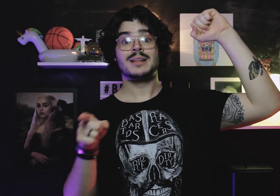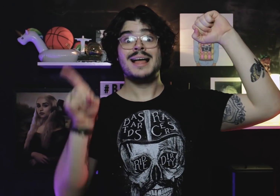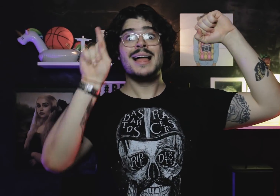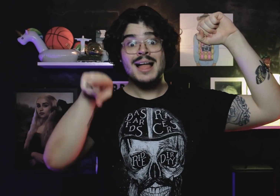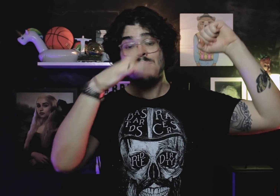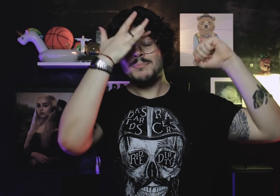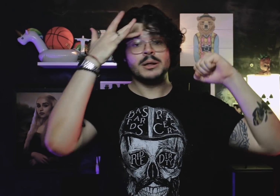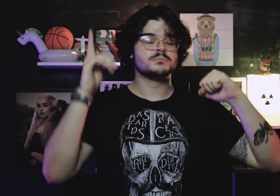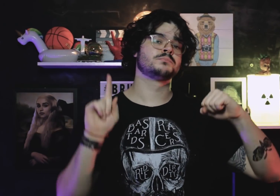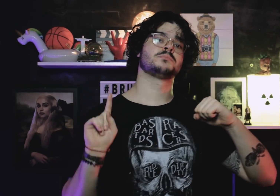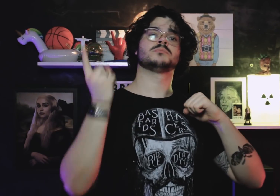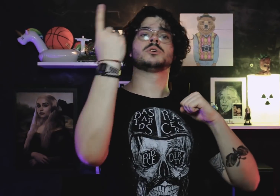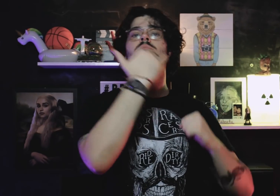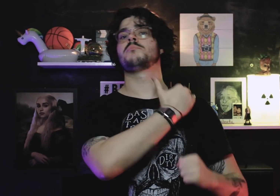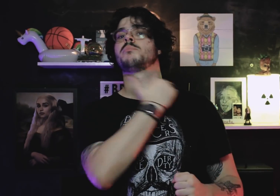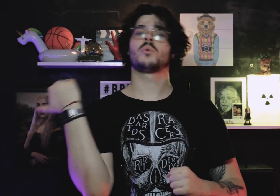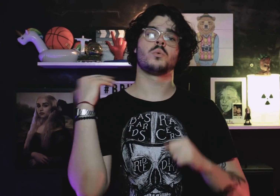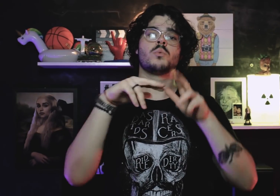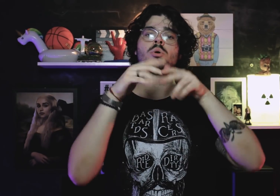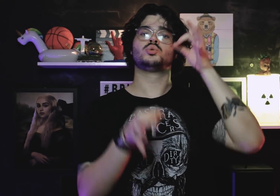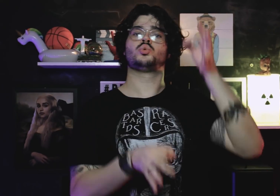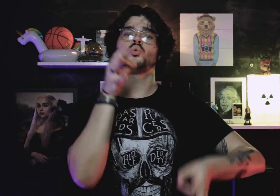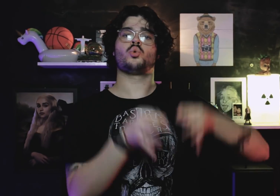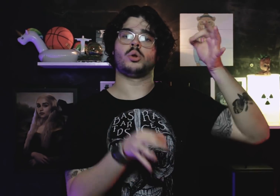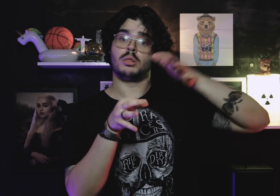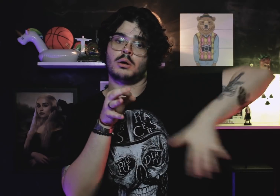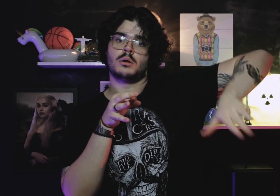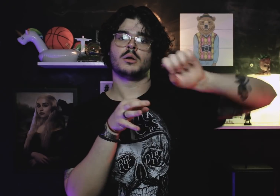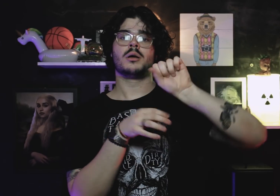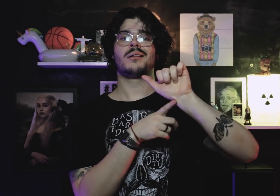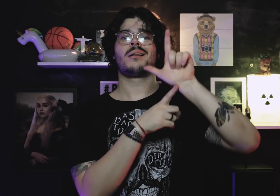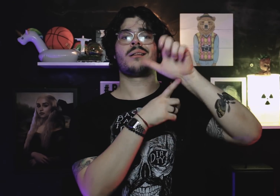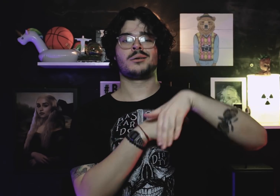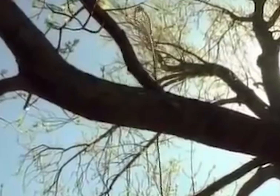she was the first person to die at the Salem trial.